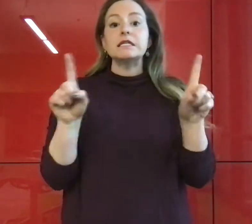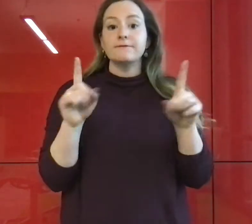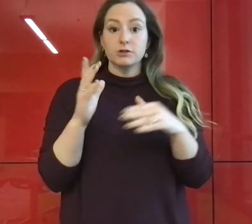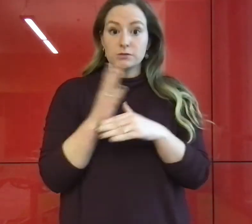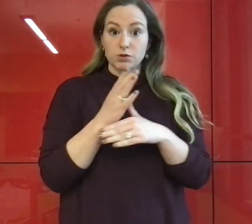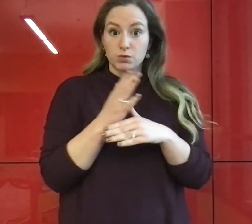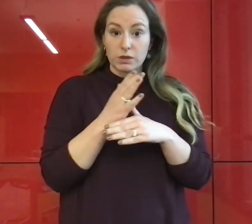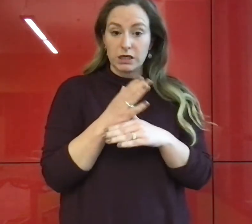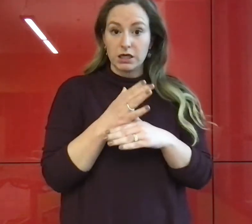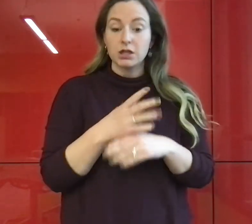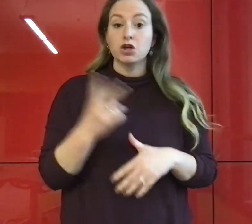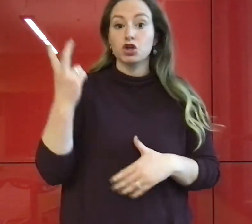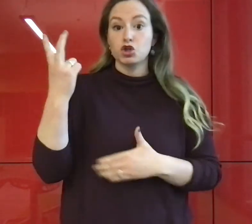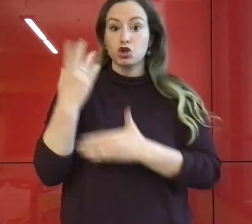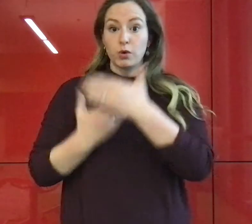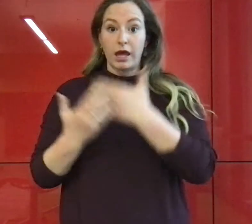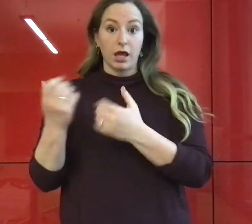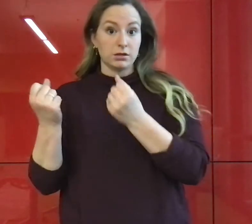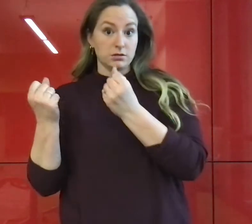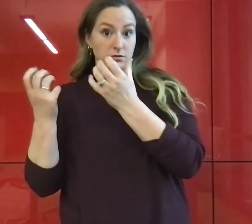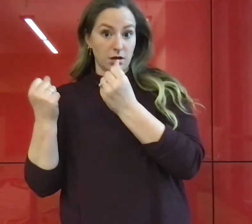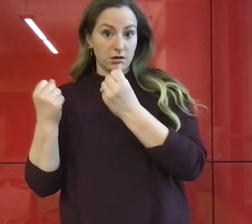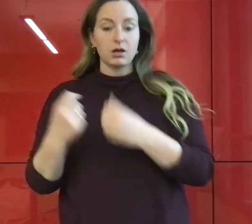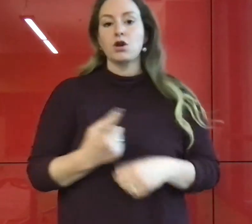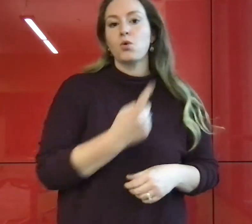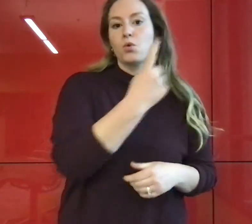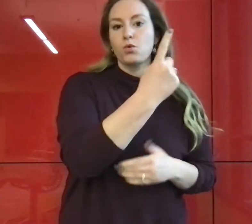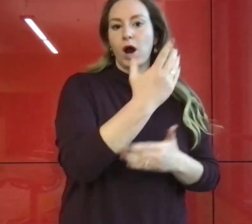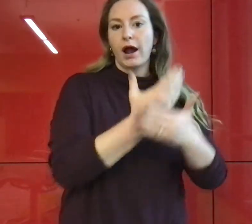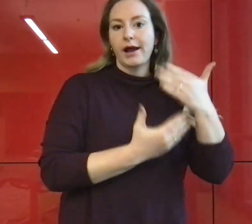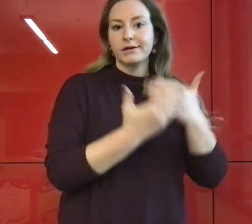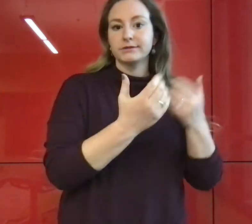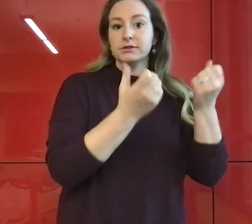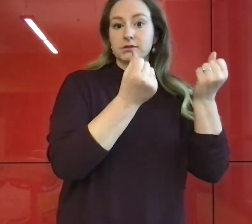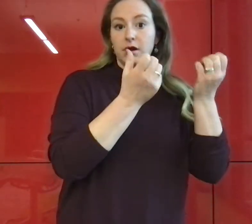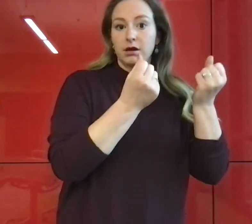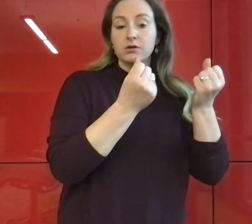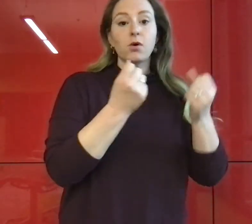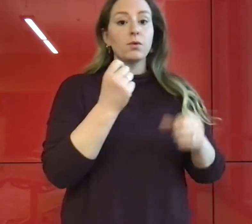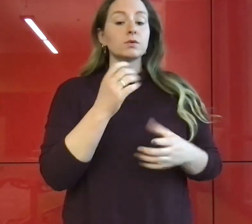Difference between signing with two hands and hand signing.